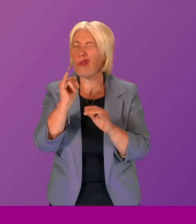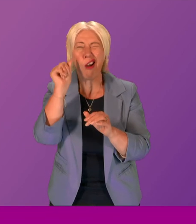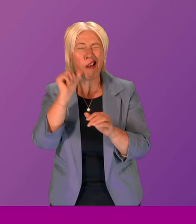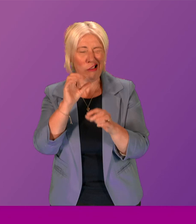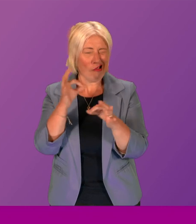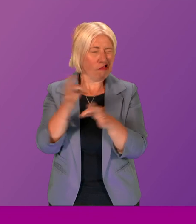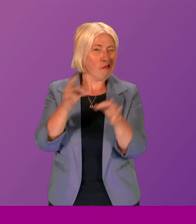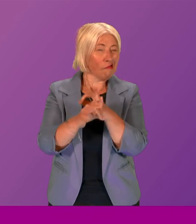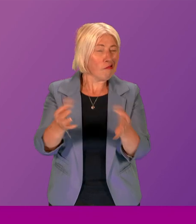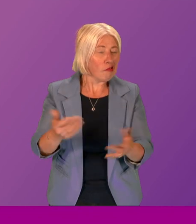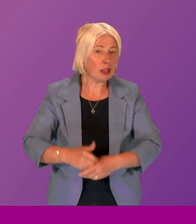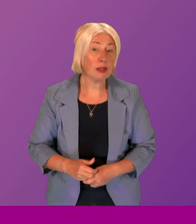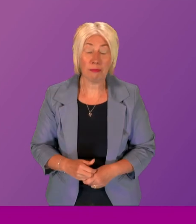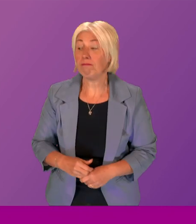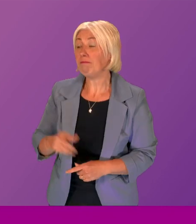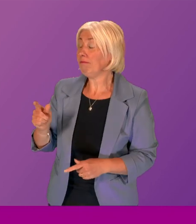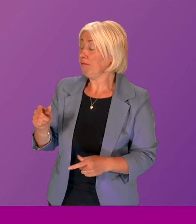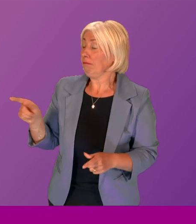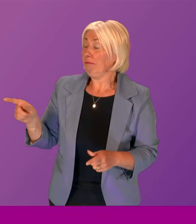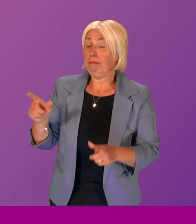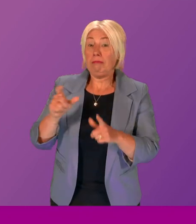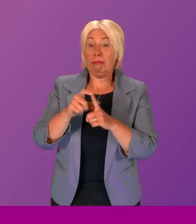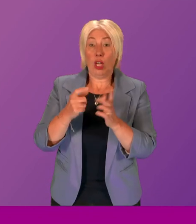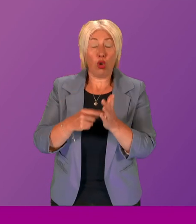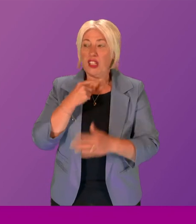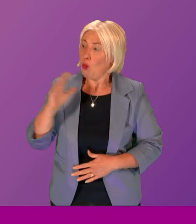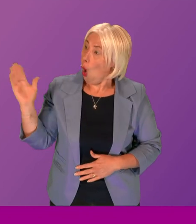Douglas Ross says that we all have a zero-tolerance approach to hate crime.